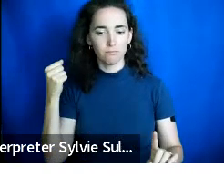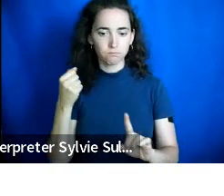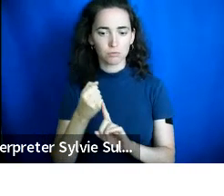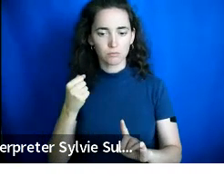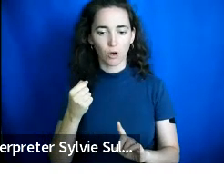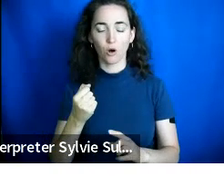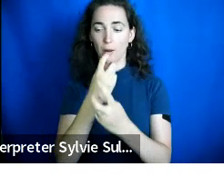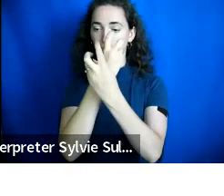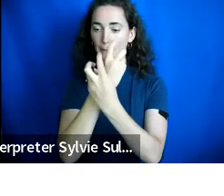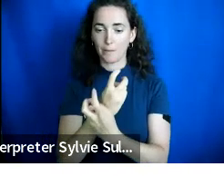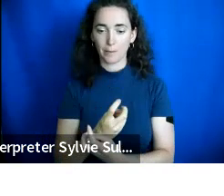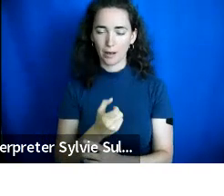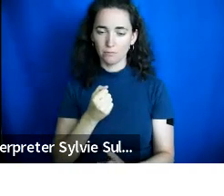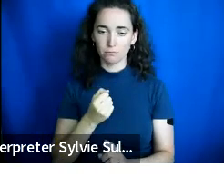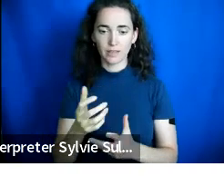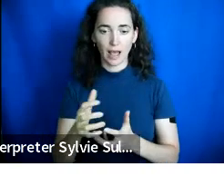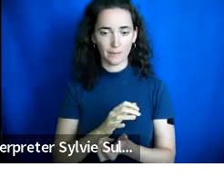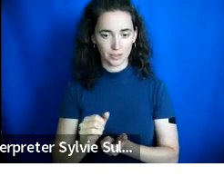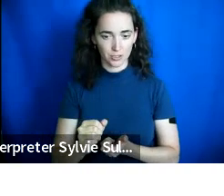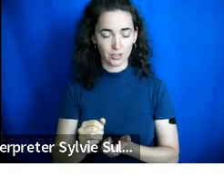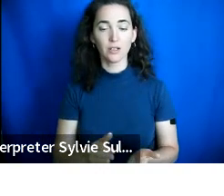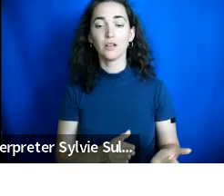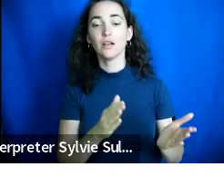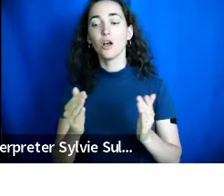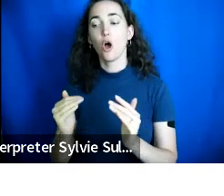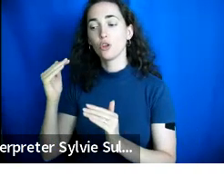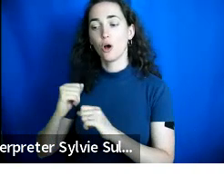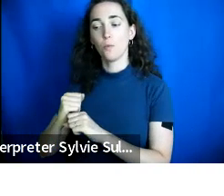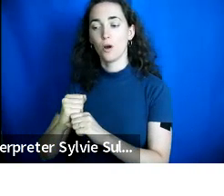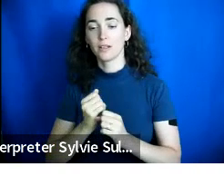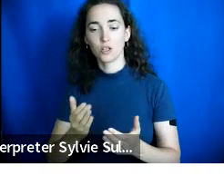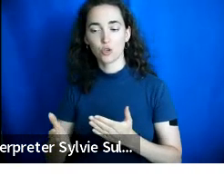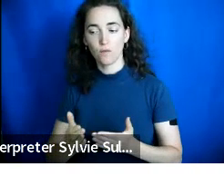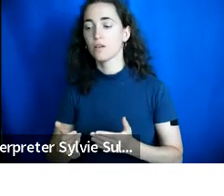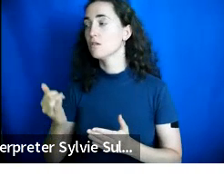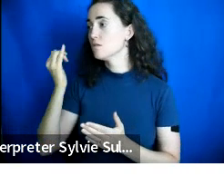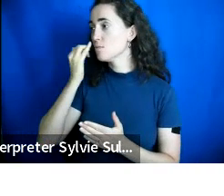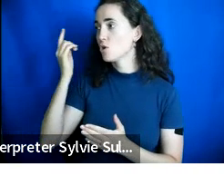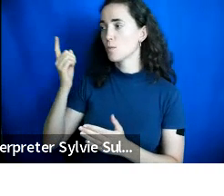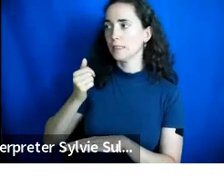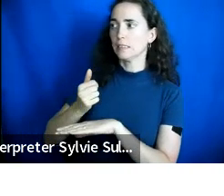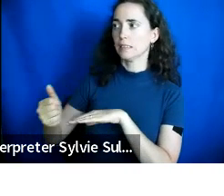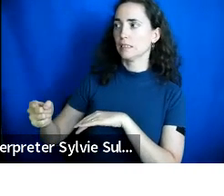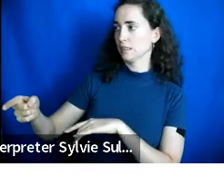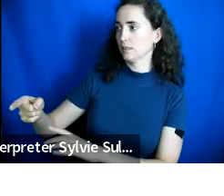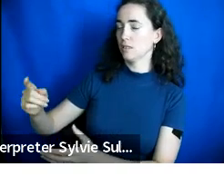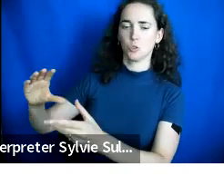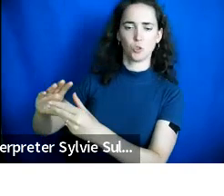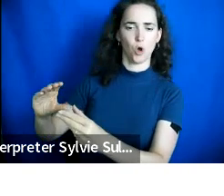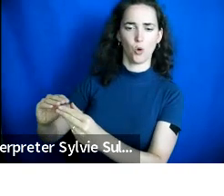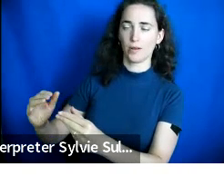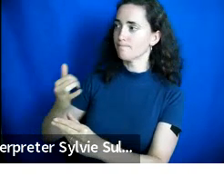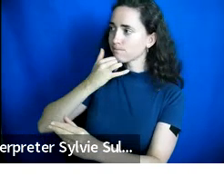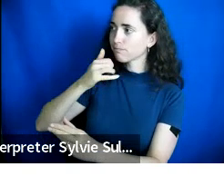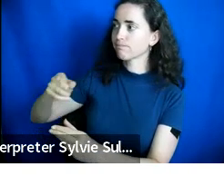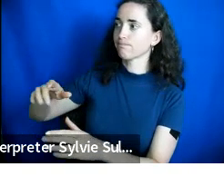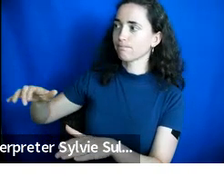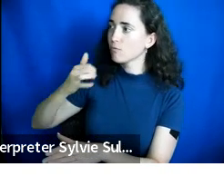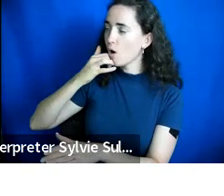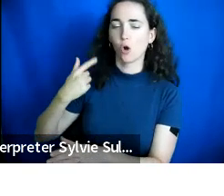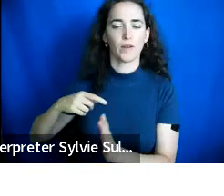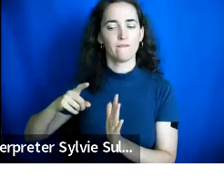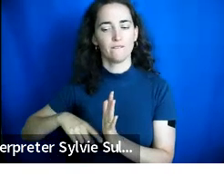We also have of course, they don't protective services where when there's an allegation of wrongdoing, we investigate and protect our participants.